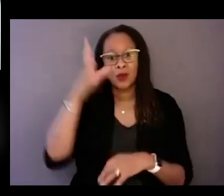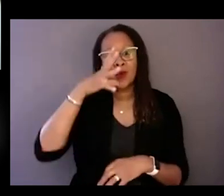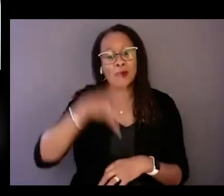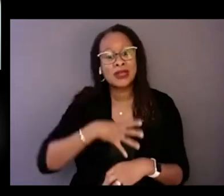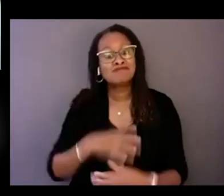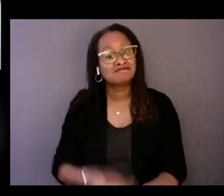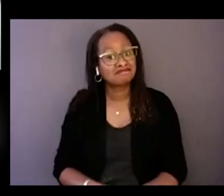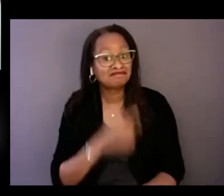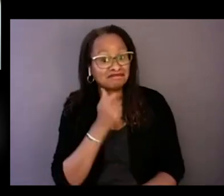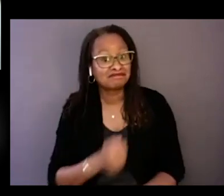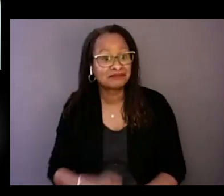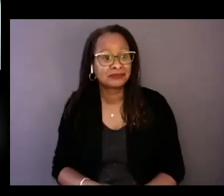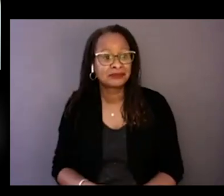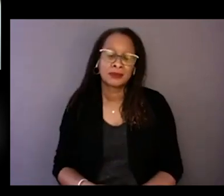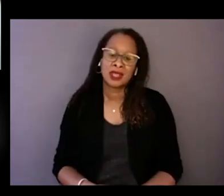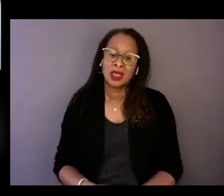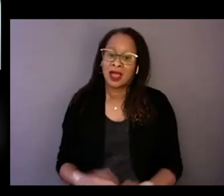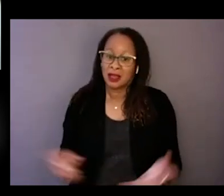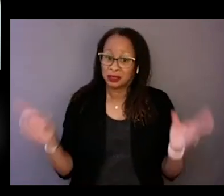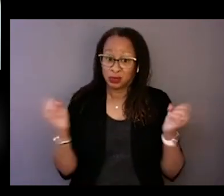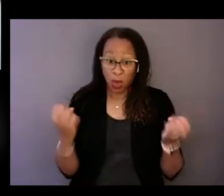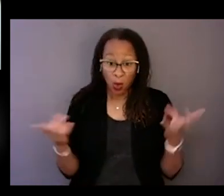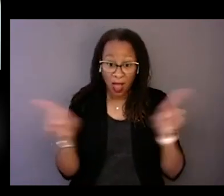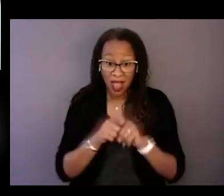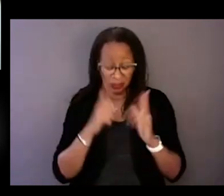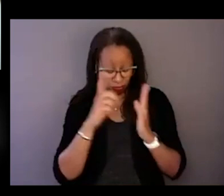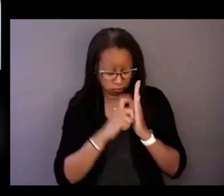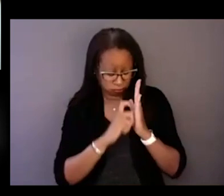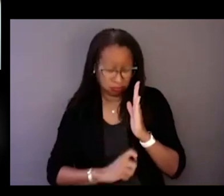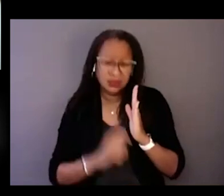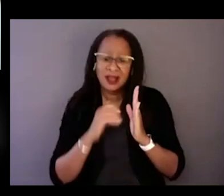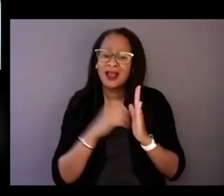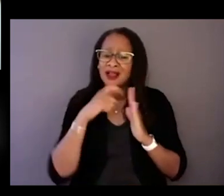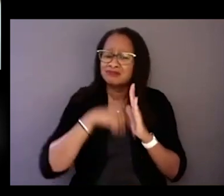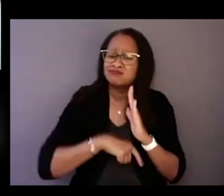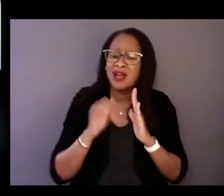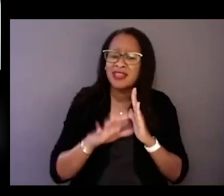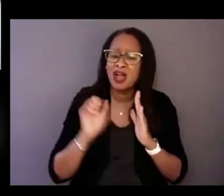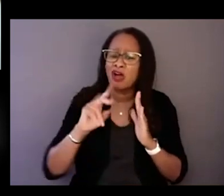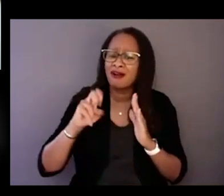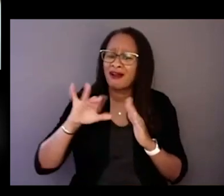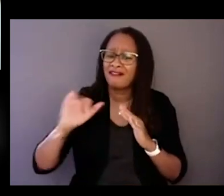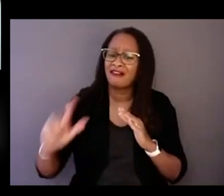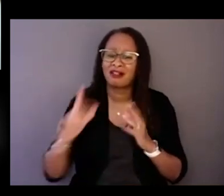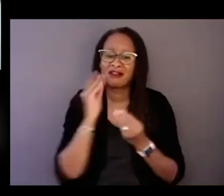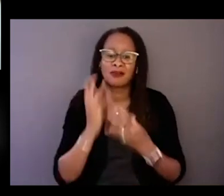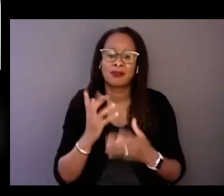As you're going through all the archival footage and as you're learning about her and you're doing interviews, for all three of you, what surprised you most